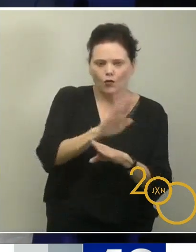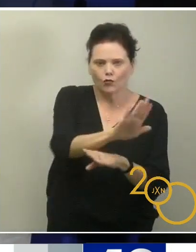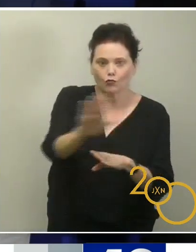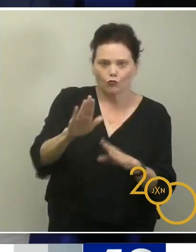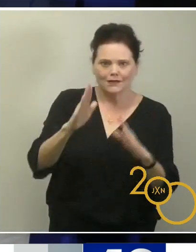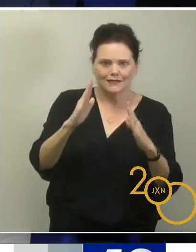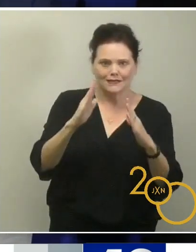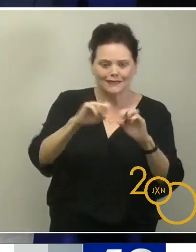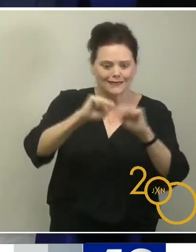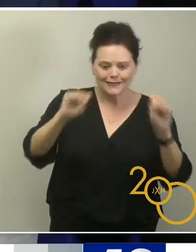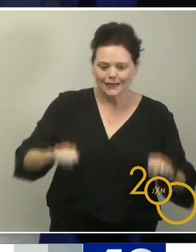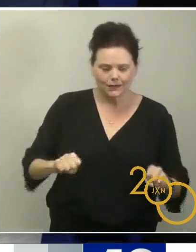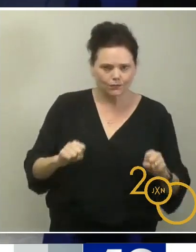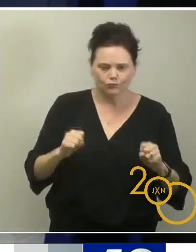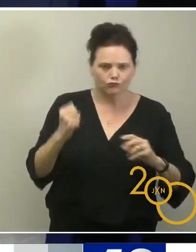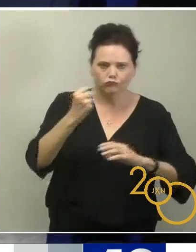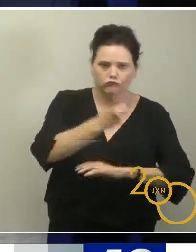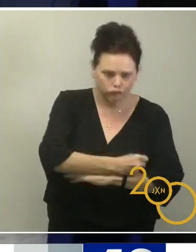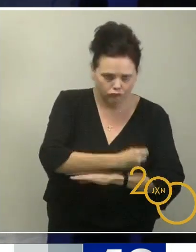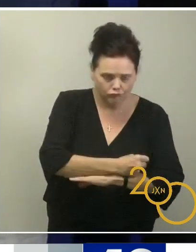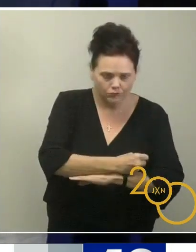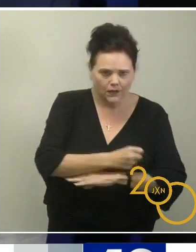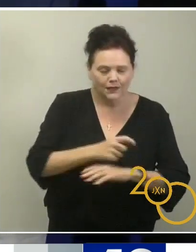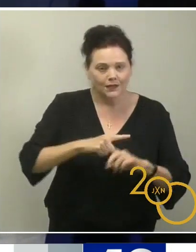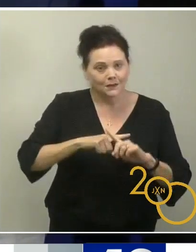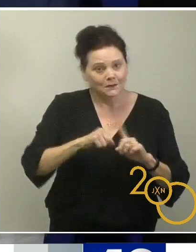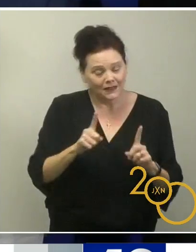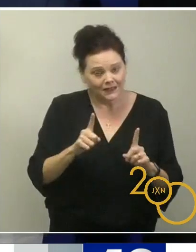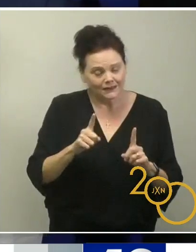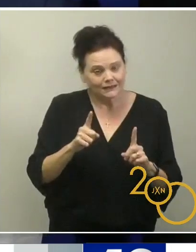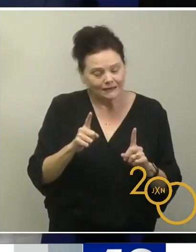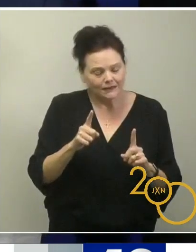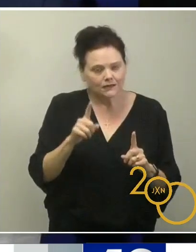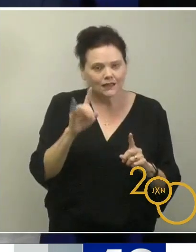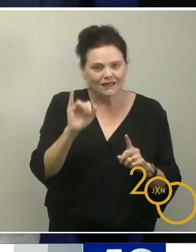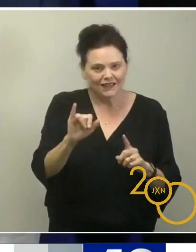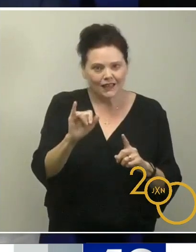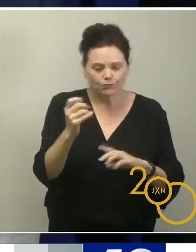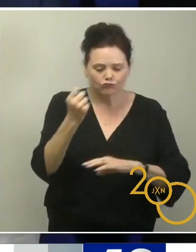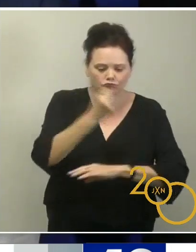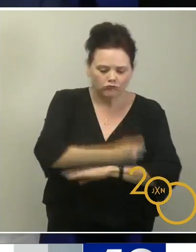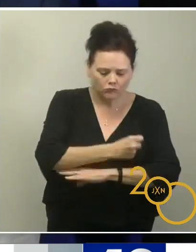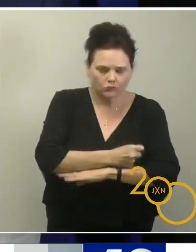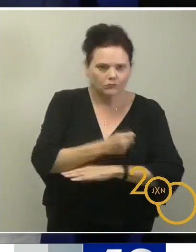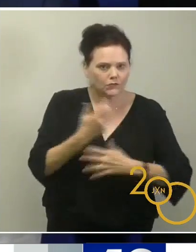ALL OF THIS WAS WITH THE PRAYER THAT WE WOULD HAVE MORE TIME BEFORE THEIR SYSTEM RAN TO